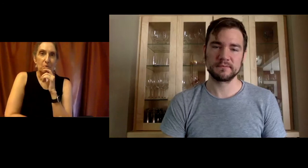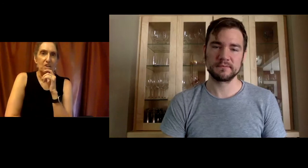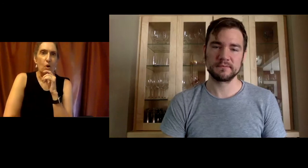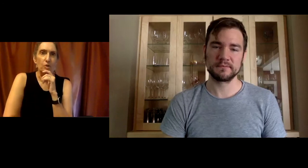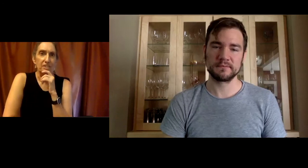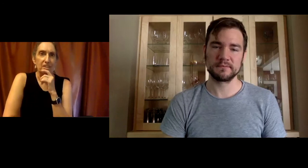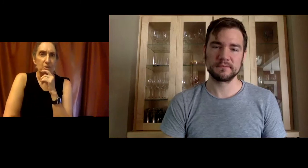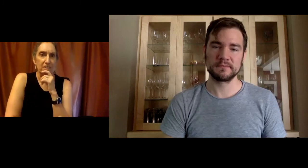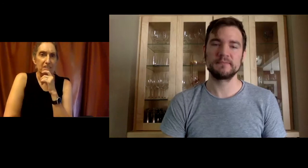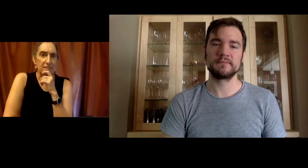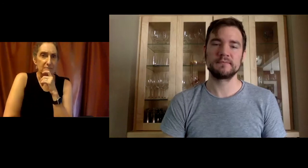Monique Holt, H-O-L-T.